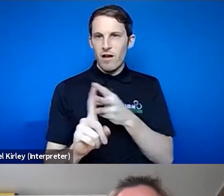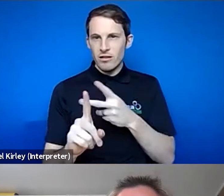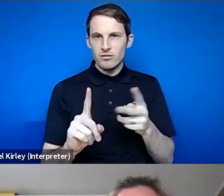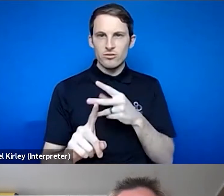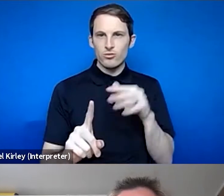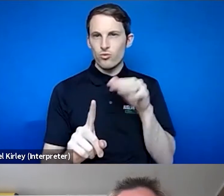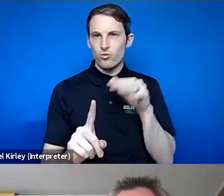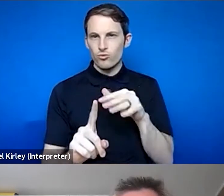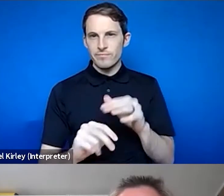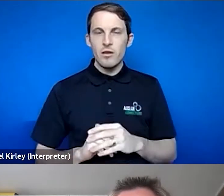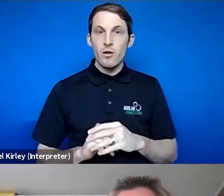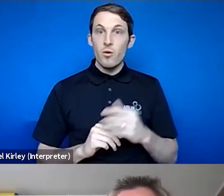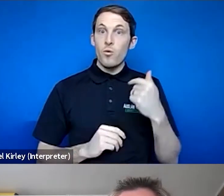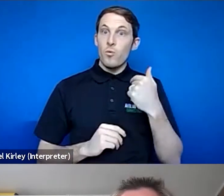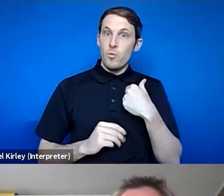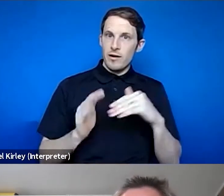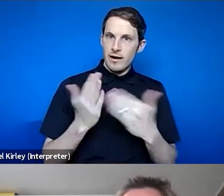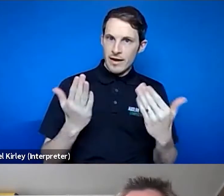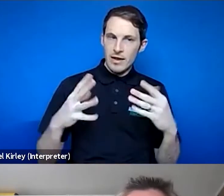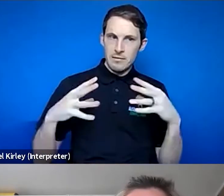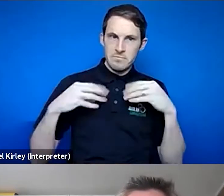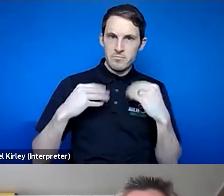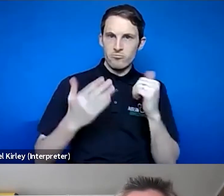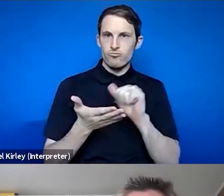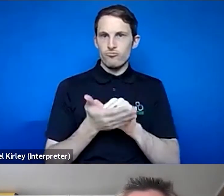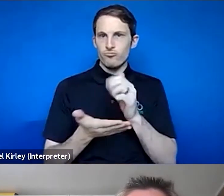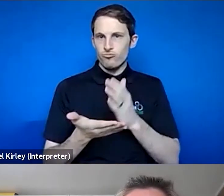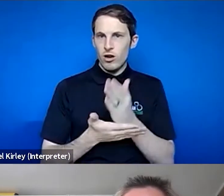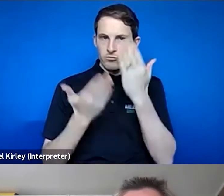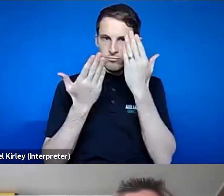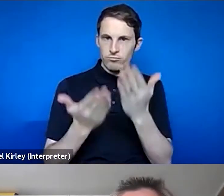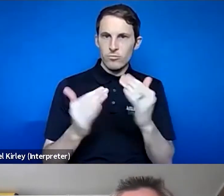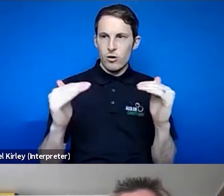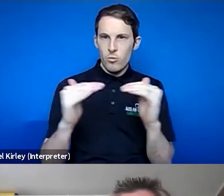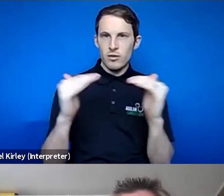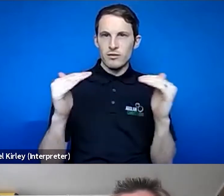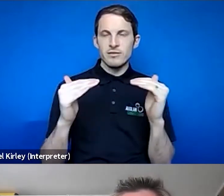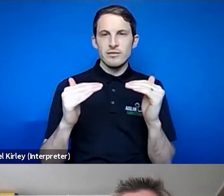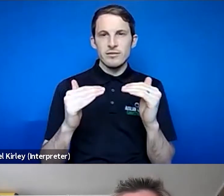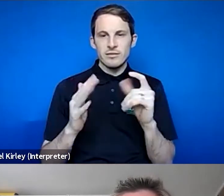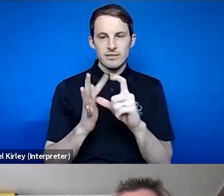in law the right to be treated with equality, respect and dignity and we must protect our